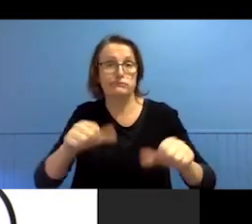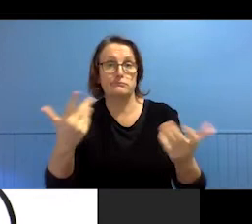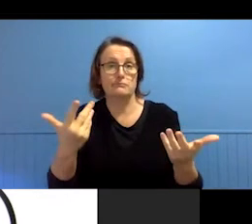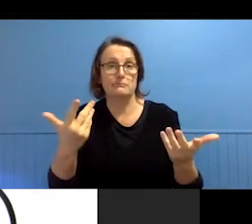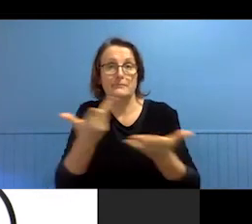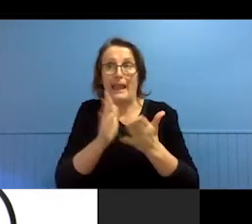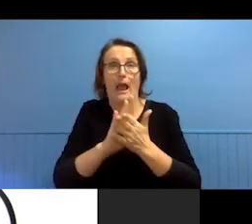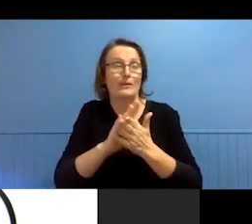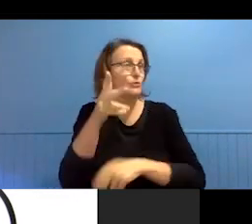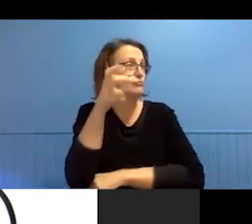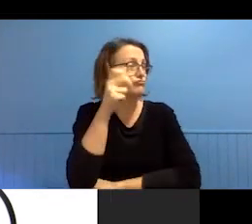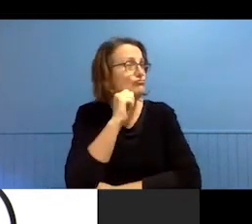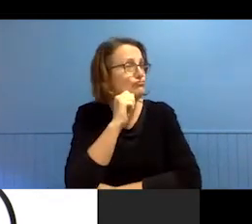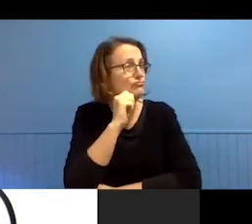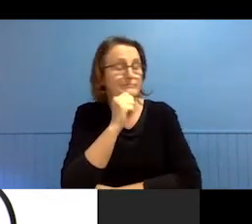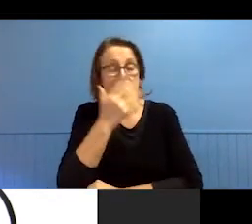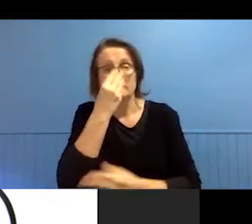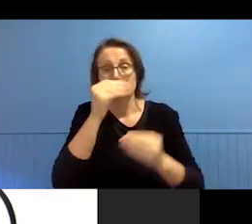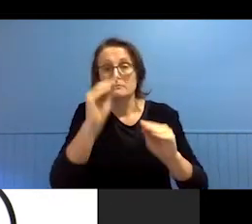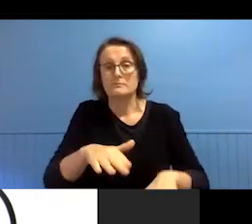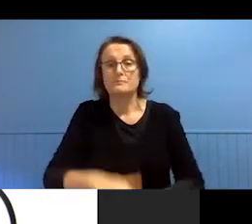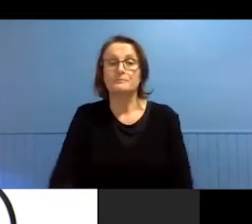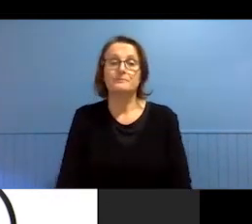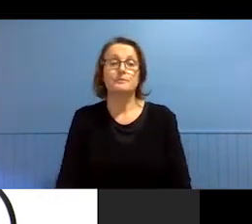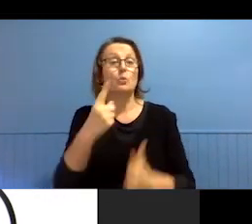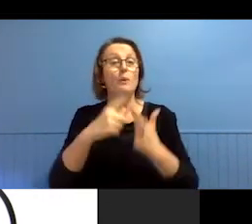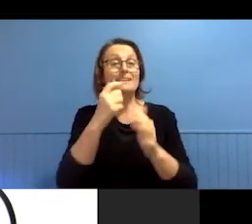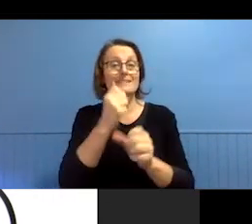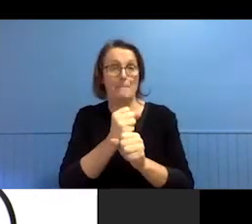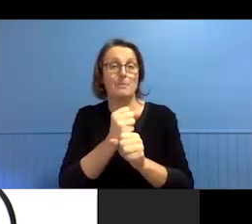message across to them. The example I got on the screen, you can see